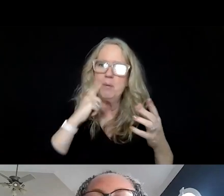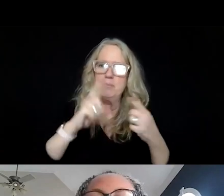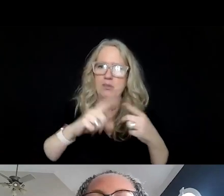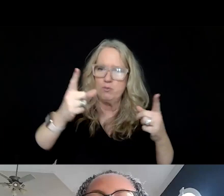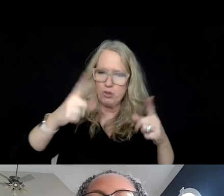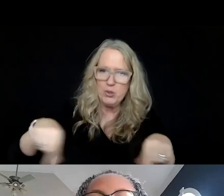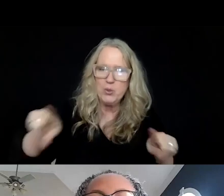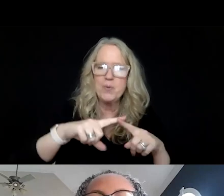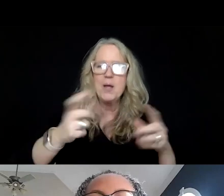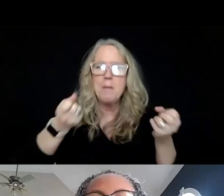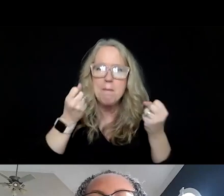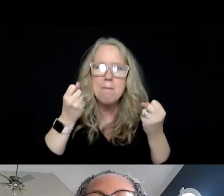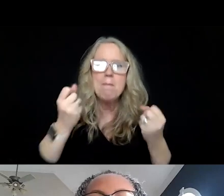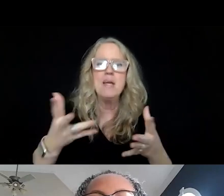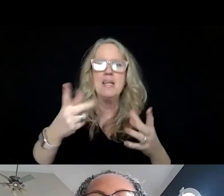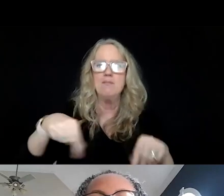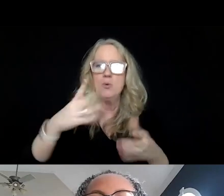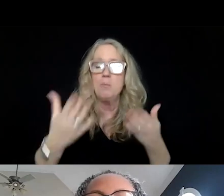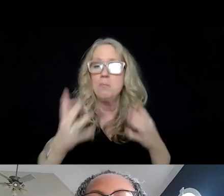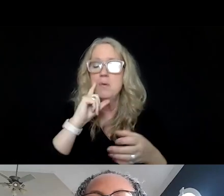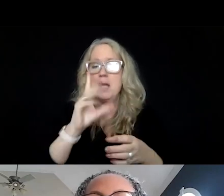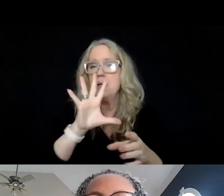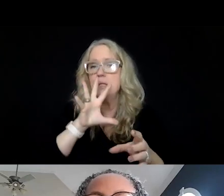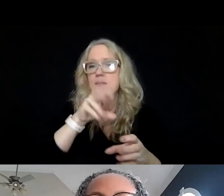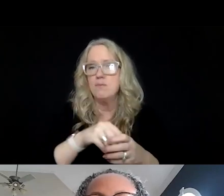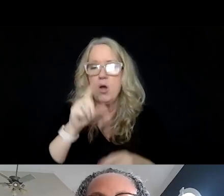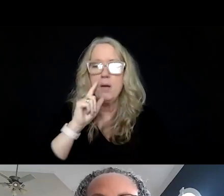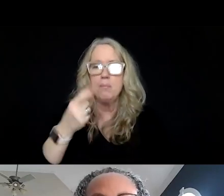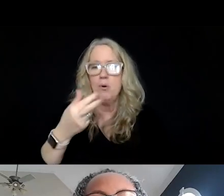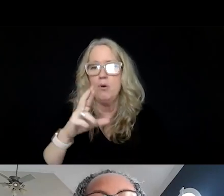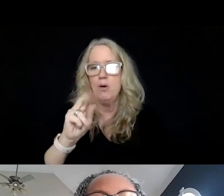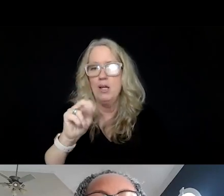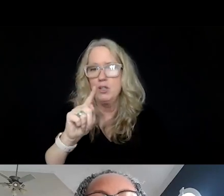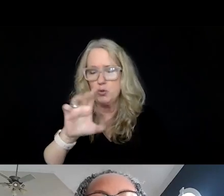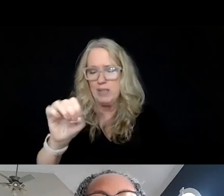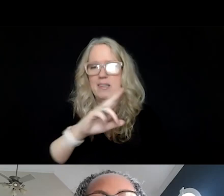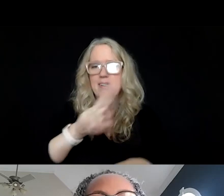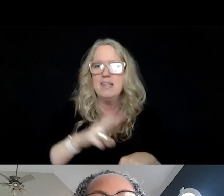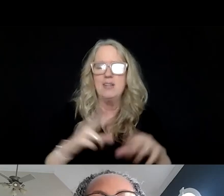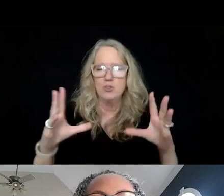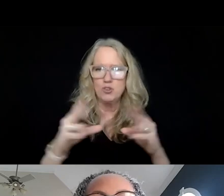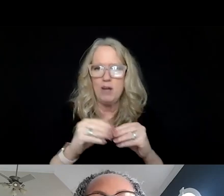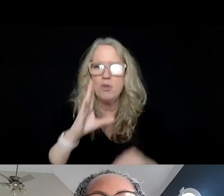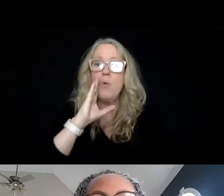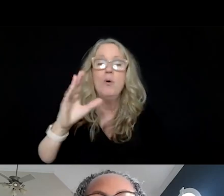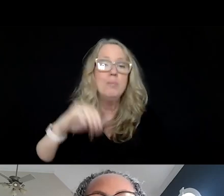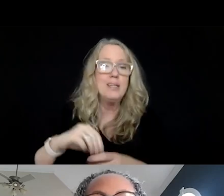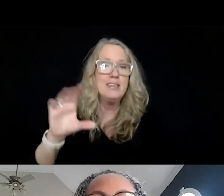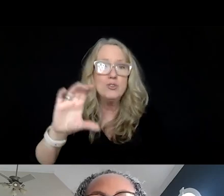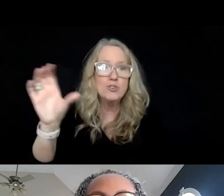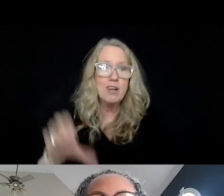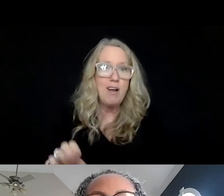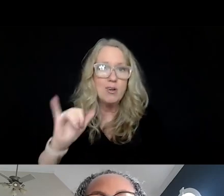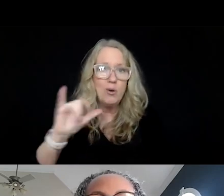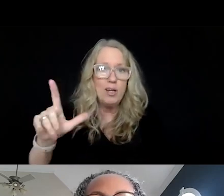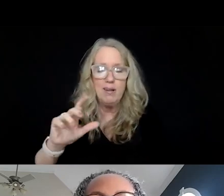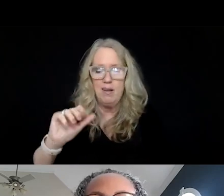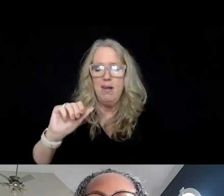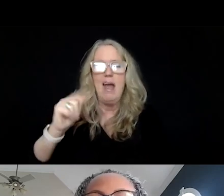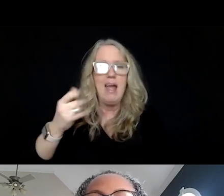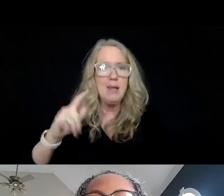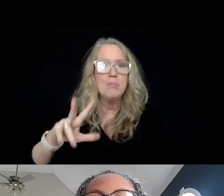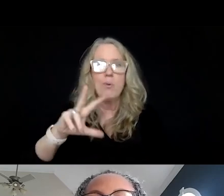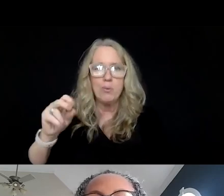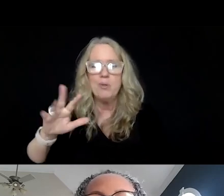MANY OF YOU ARE GOING TO BE IN THE GRANTEE CONFERENCE -- ALL OF